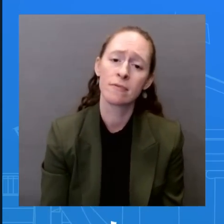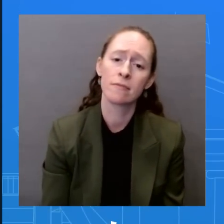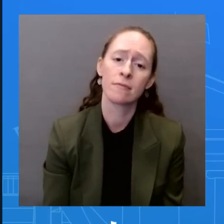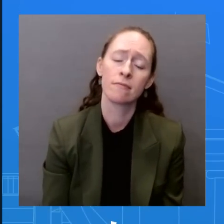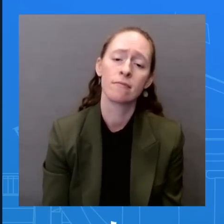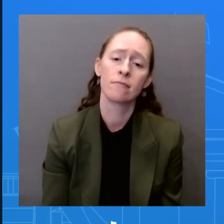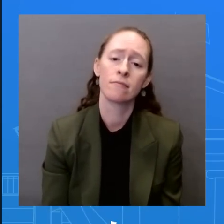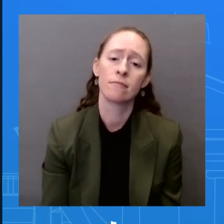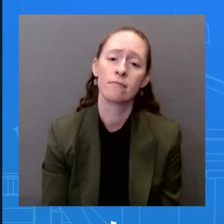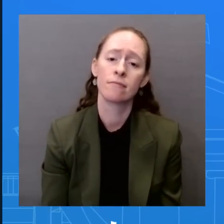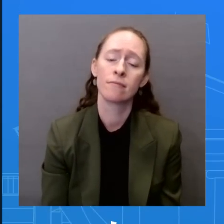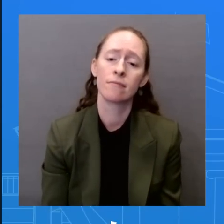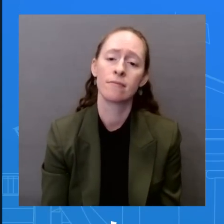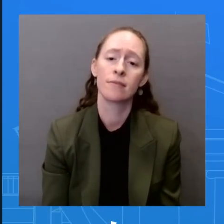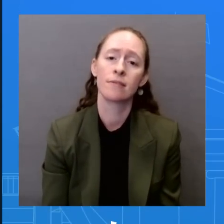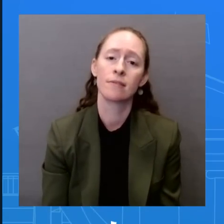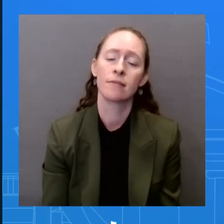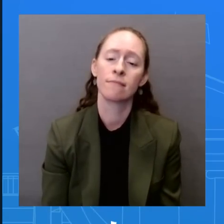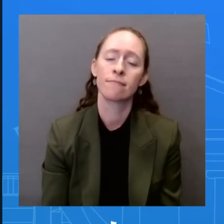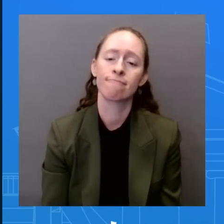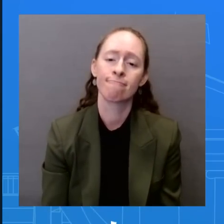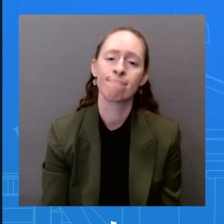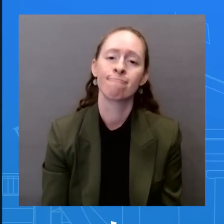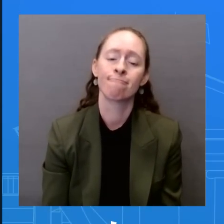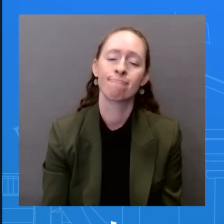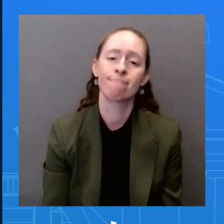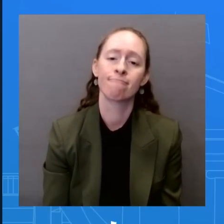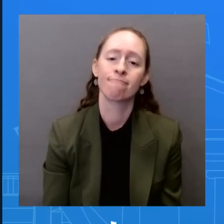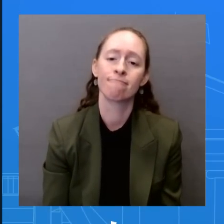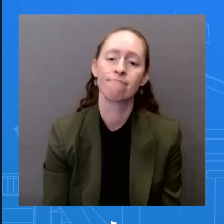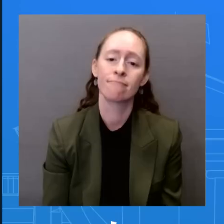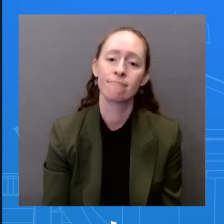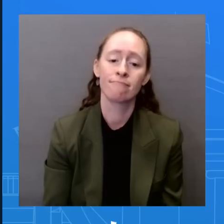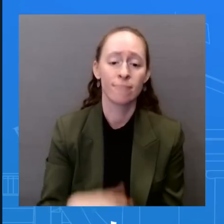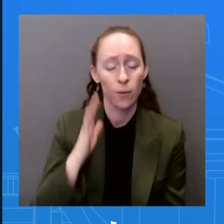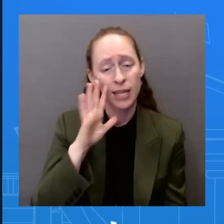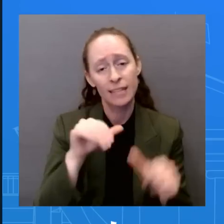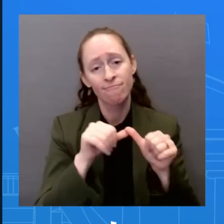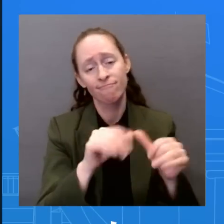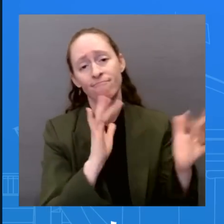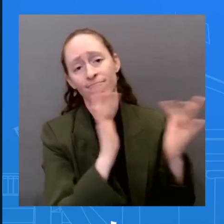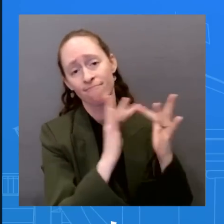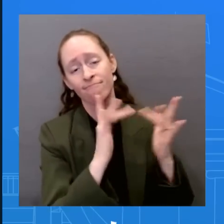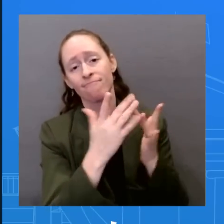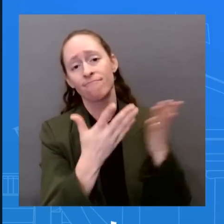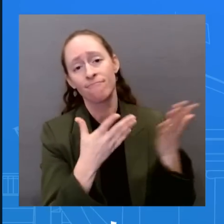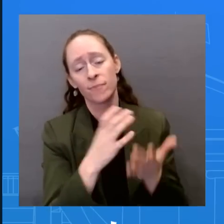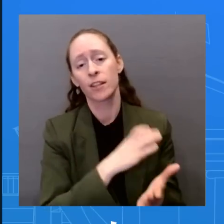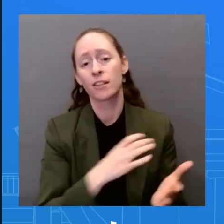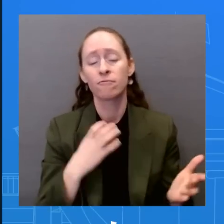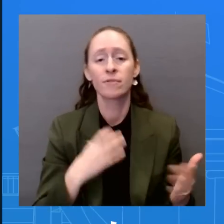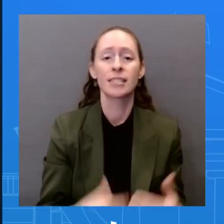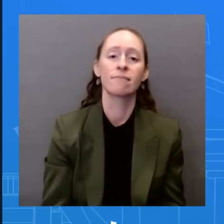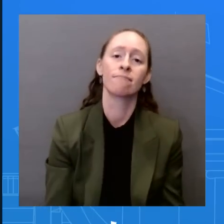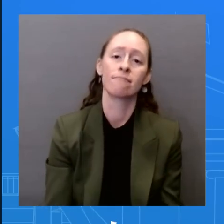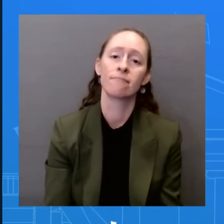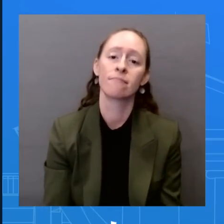make the case with Congress, we're going to engage, we're going to do meeting in person with bipartisan members of Congress